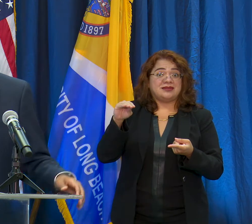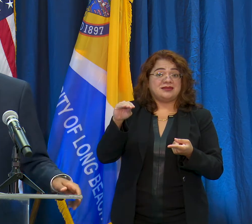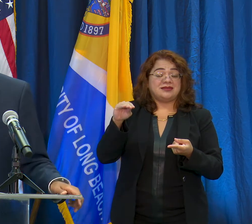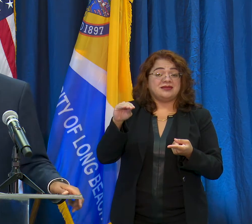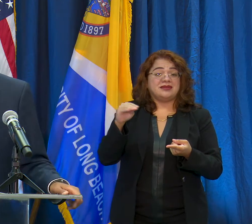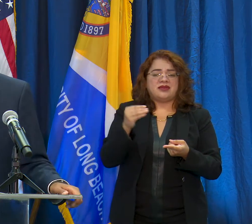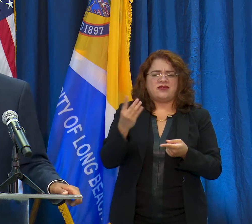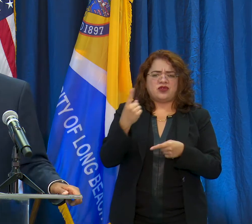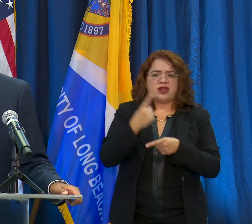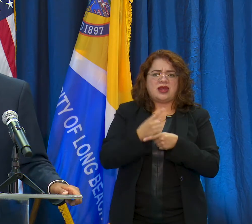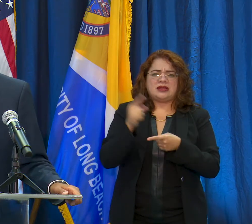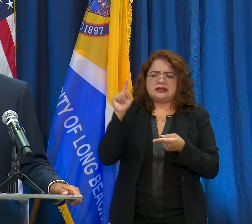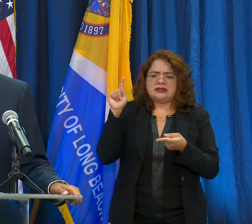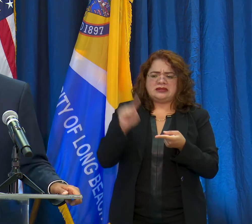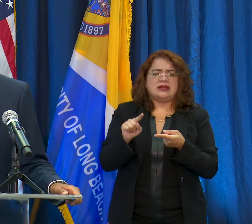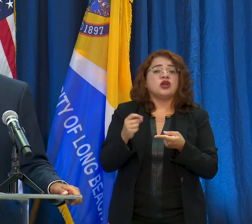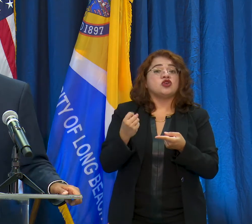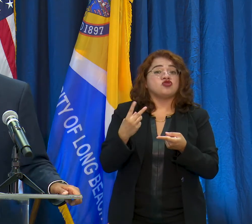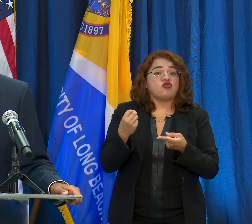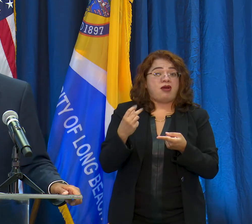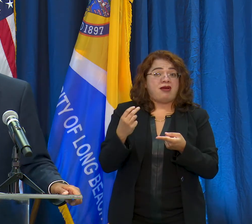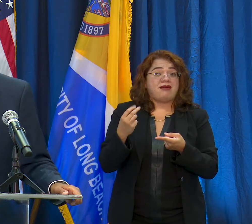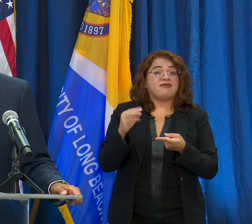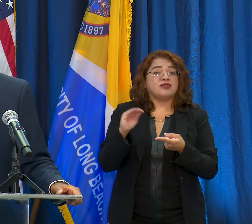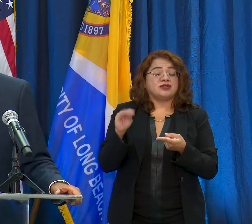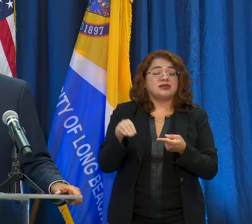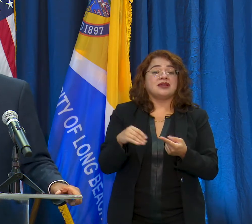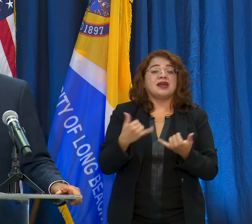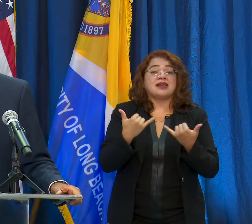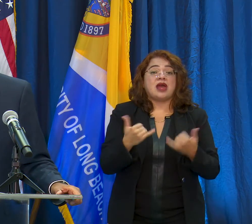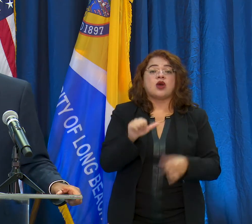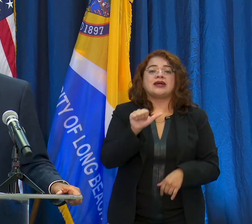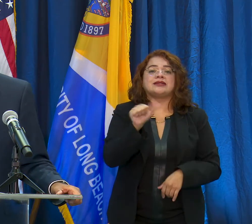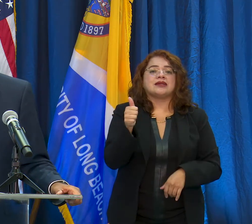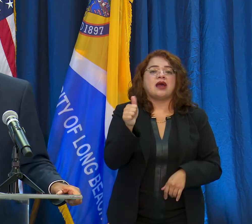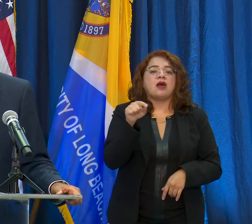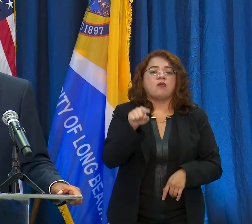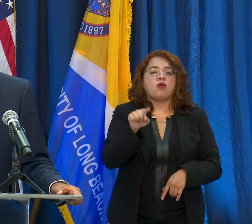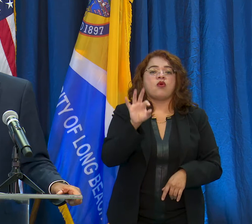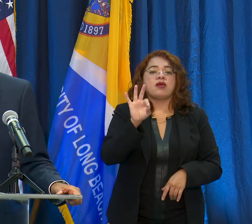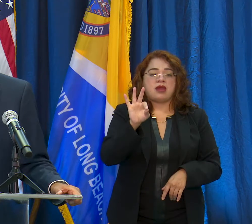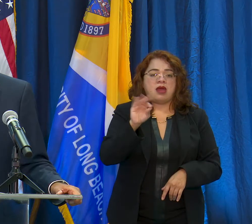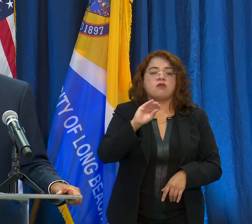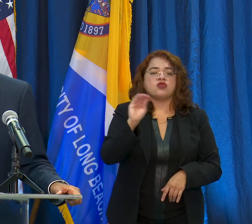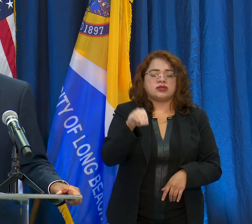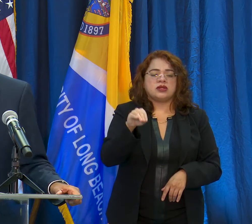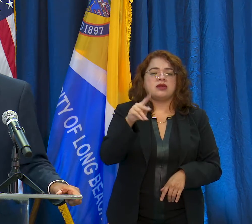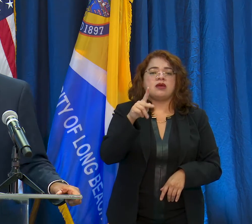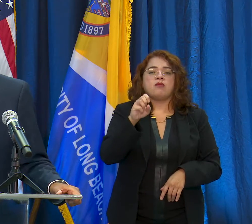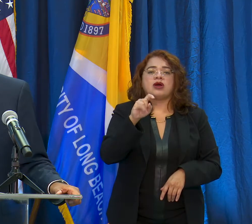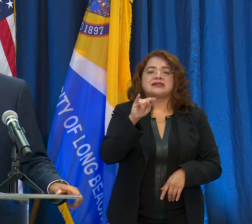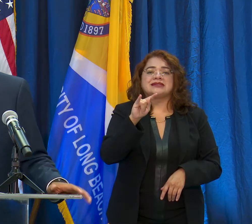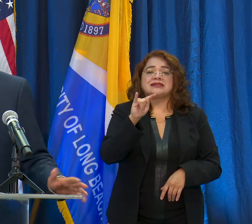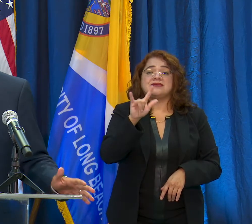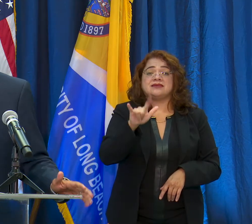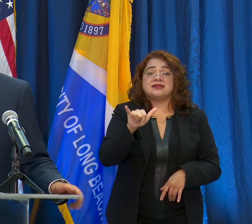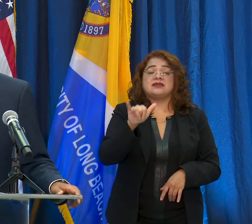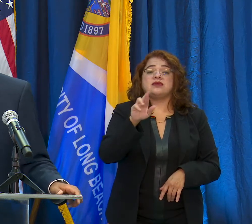days ago, we were closer to 12% and today we're at 10.9%. That means that we are making some progress. It doesn't mean that we should